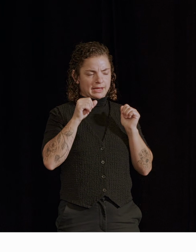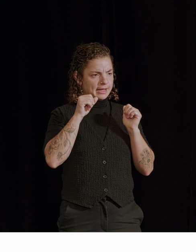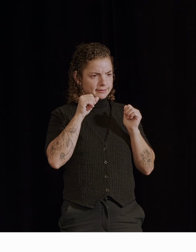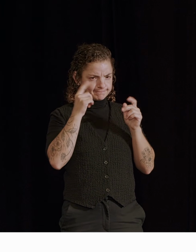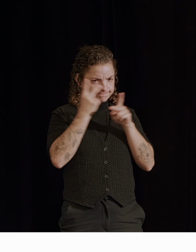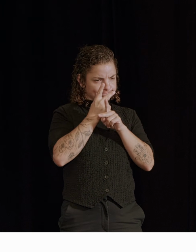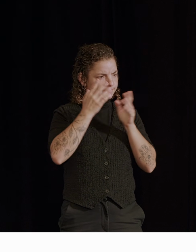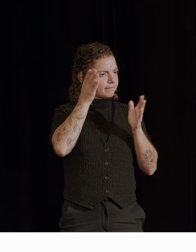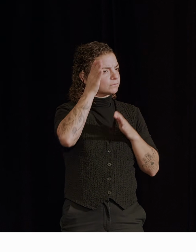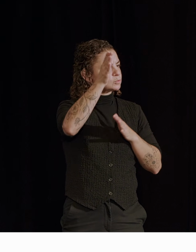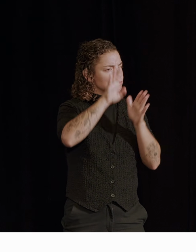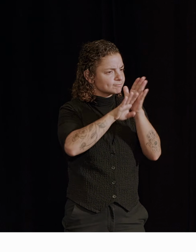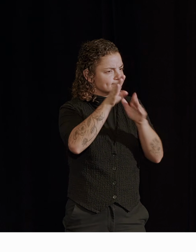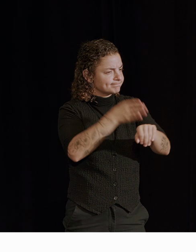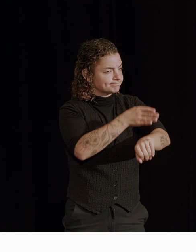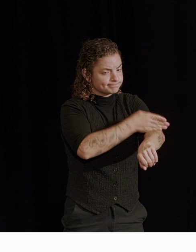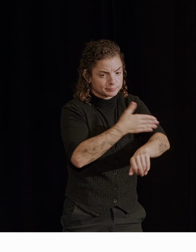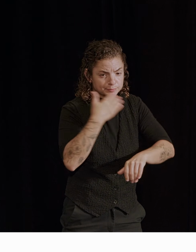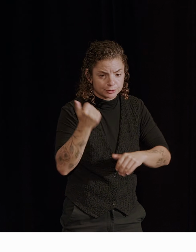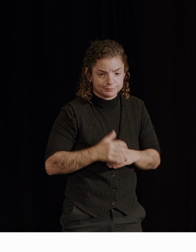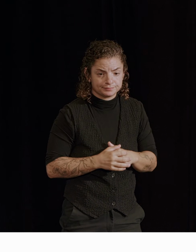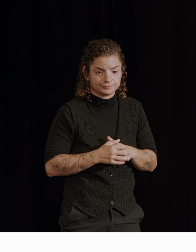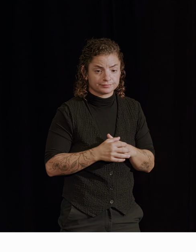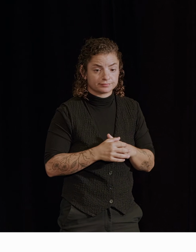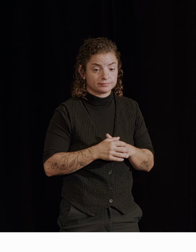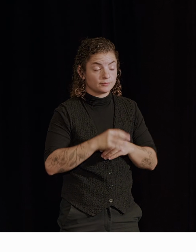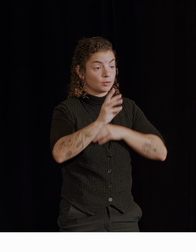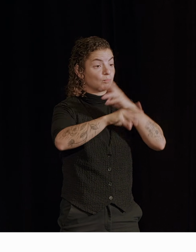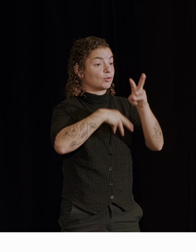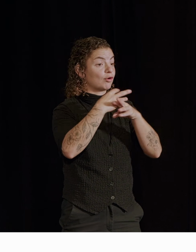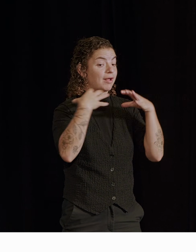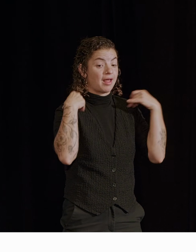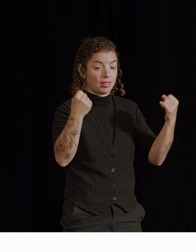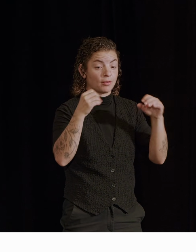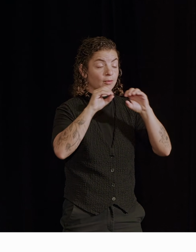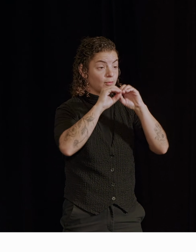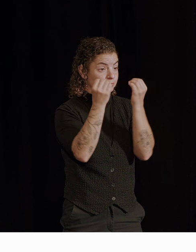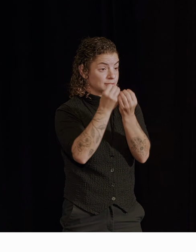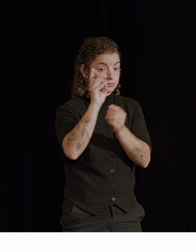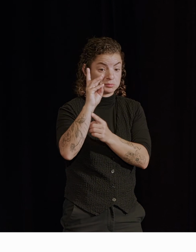is that there's about 1.3 billion people that live with disability.